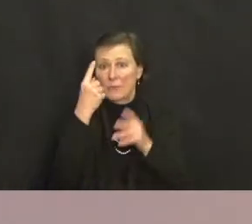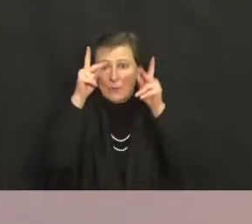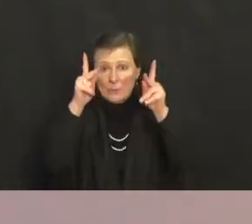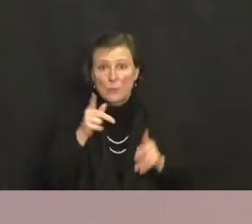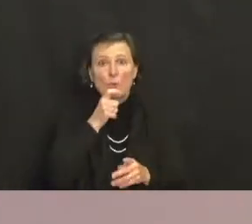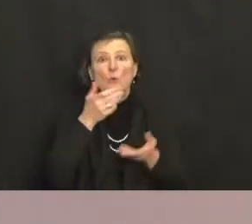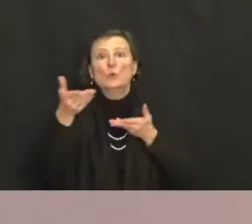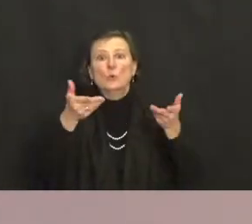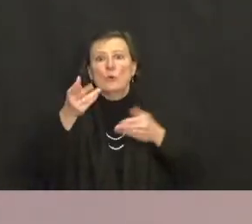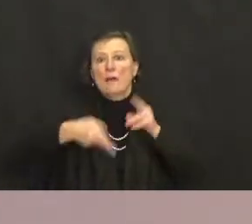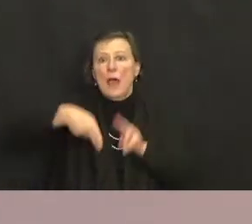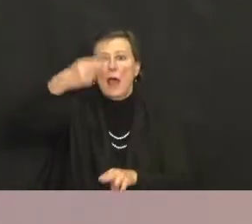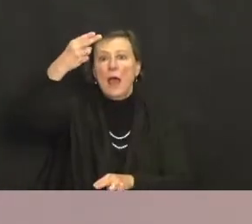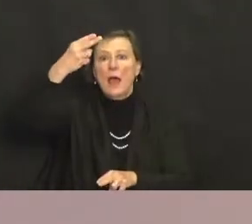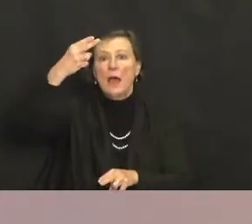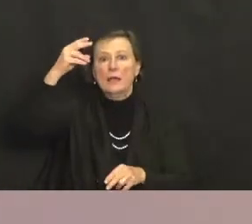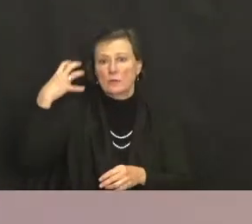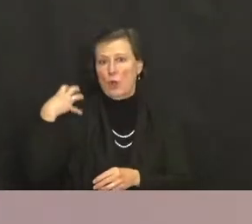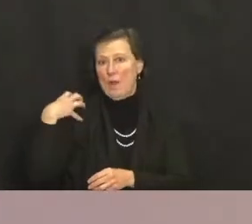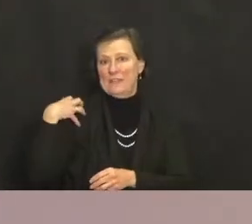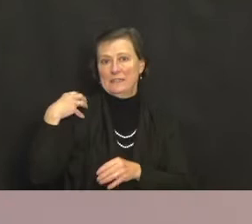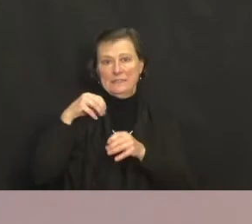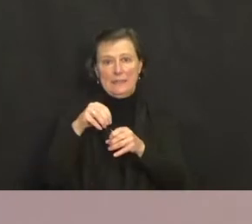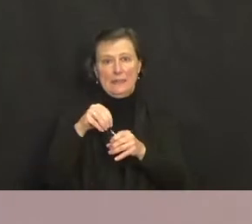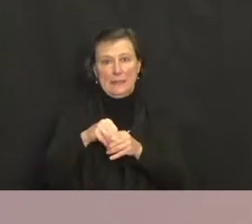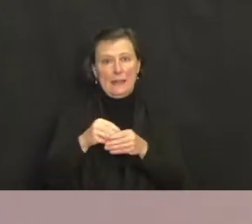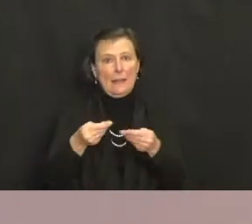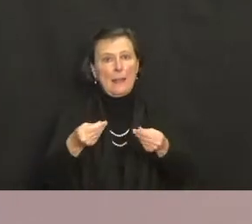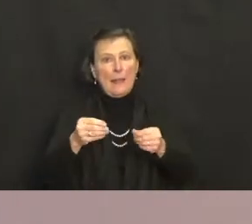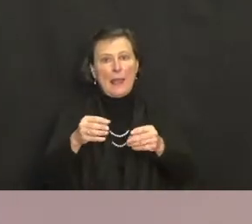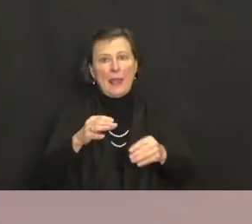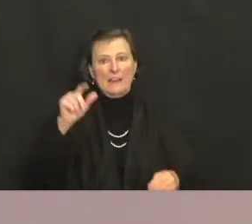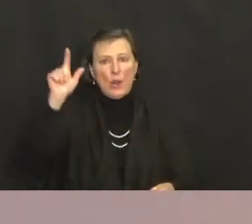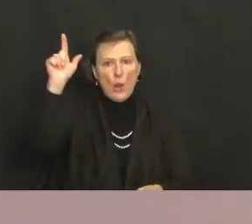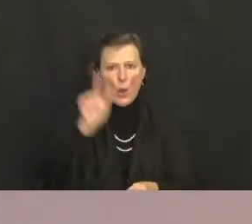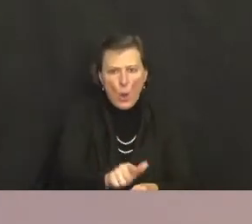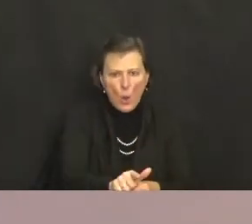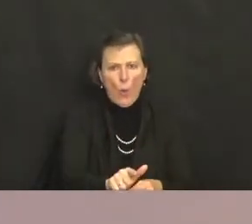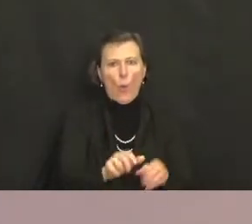the highest office in the land, in the lowest possible ways.